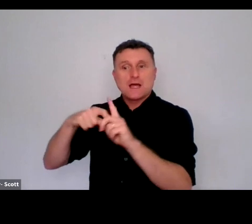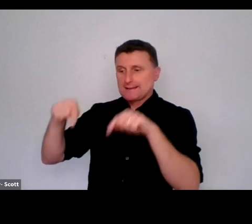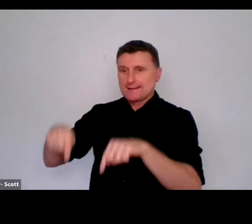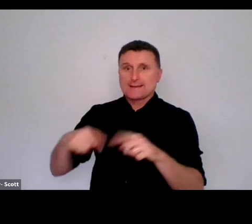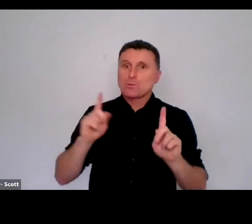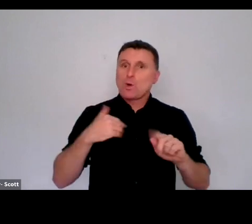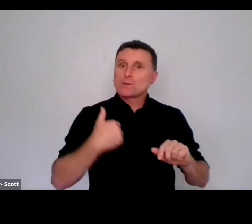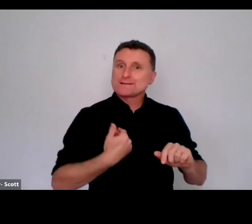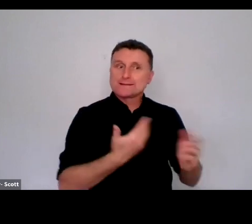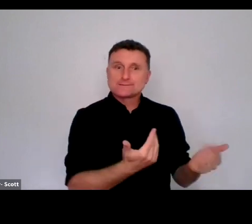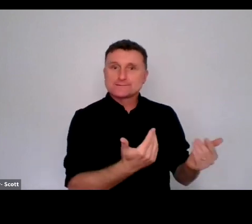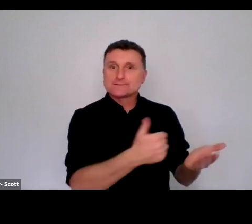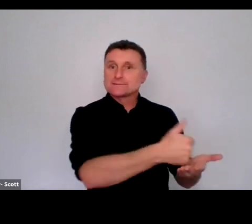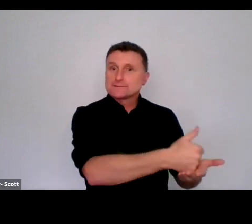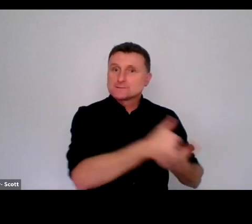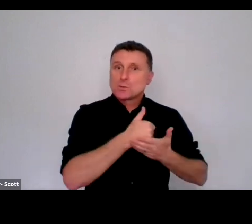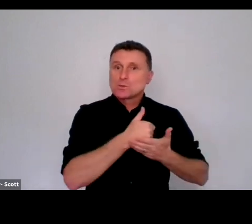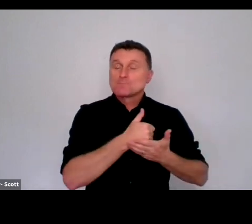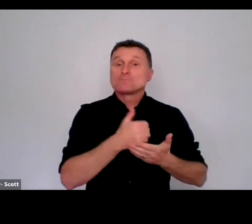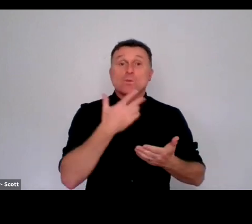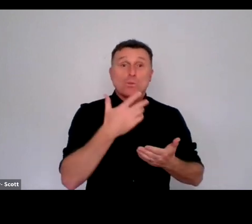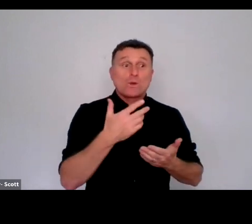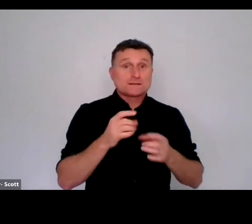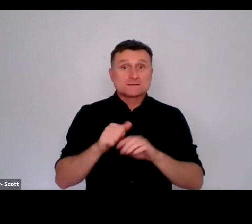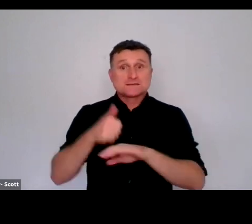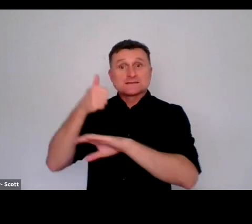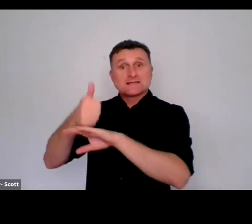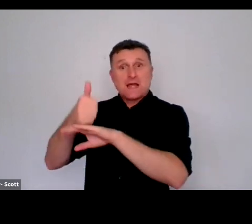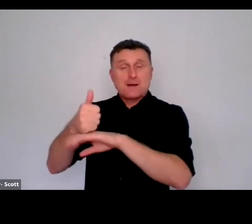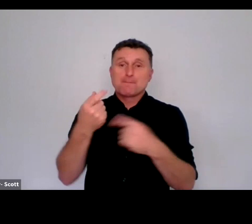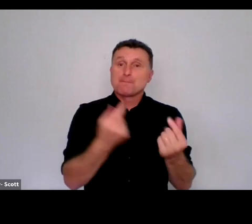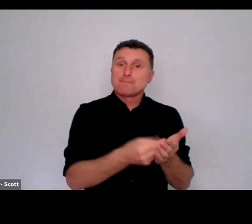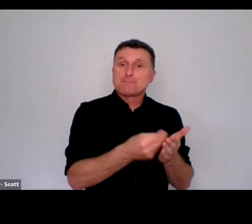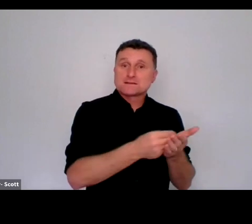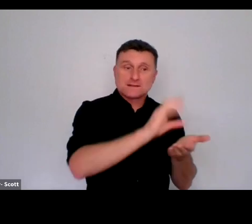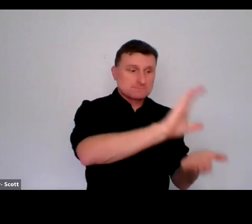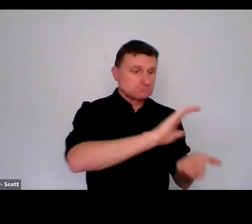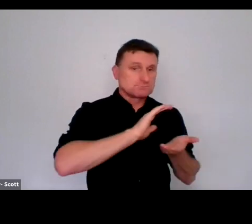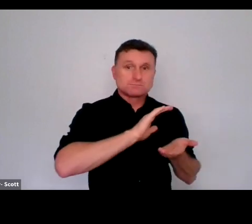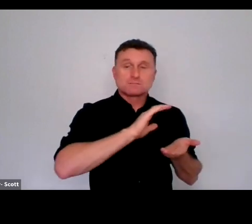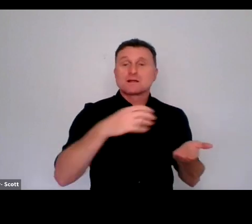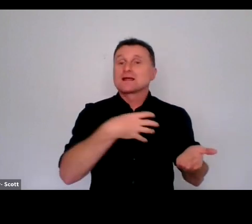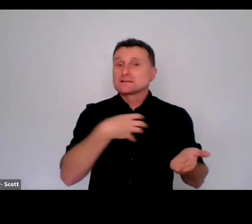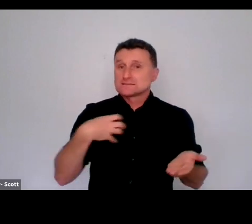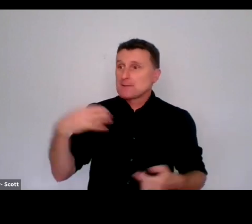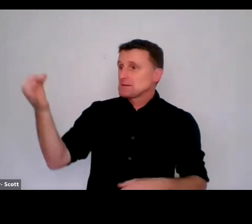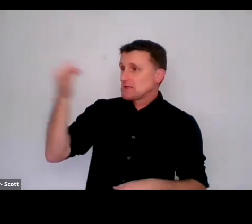When we were established, we were given a certain amount of money and the government asked us to make sure that we’re really clear